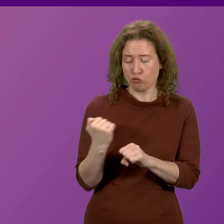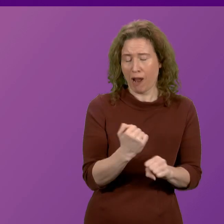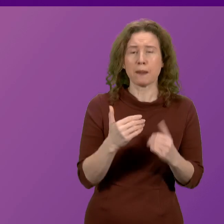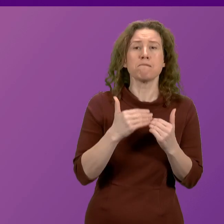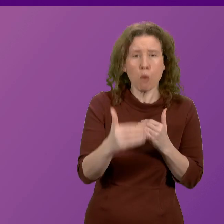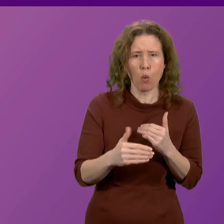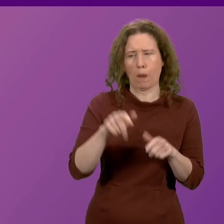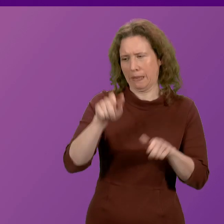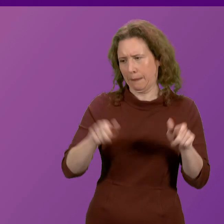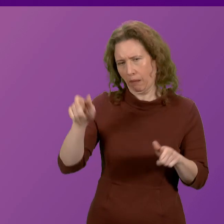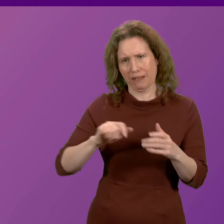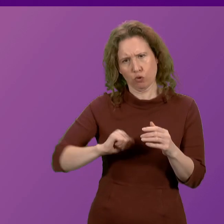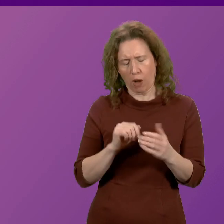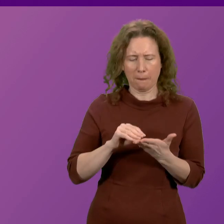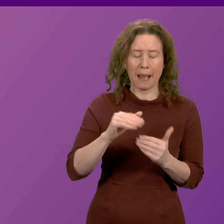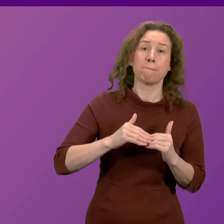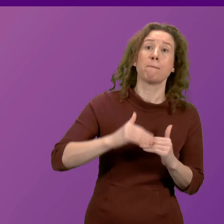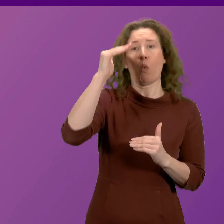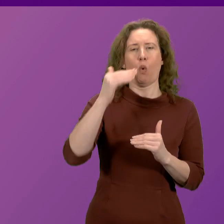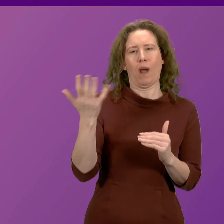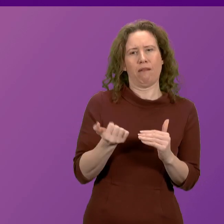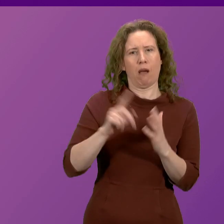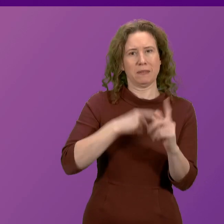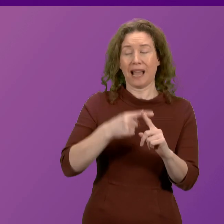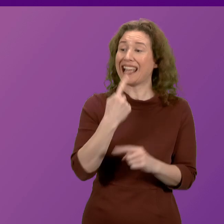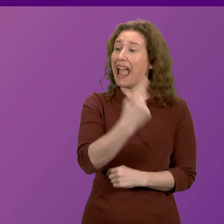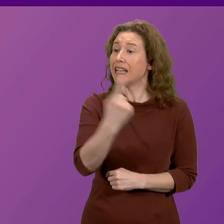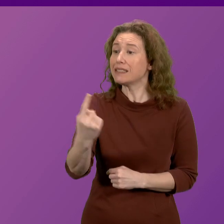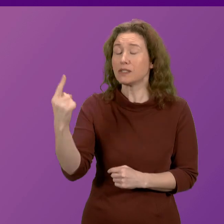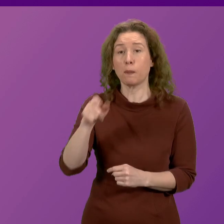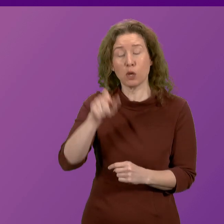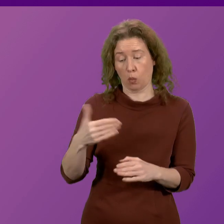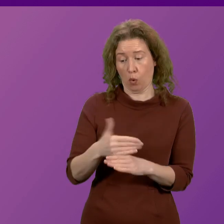income tax. Every worker here who earns more than £30,000 a year will be forced